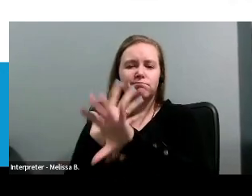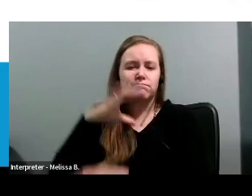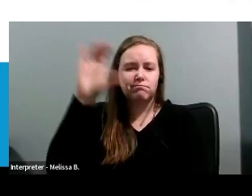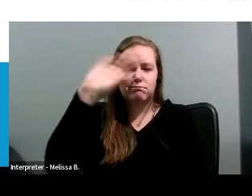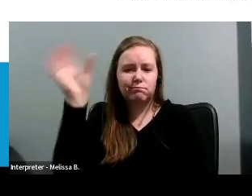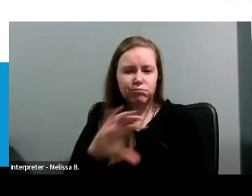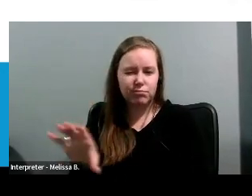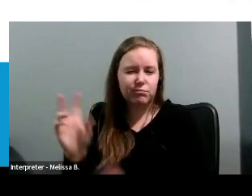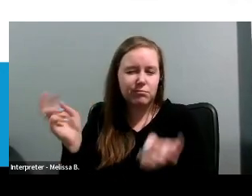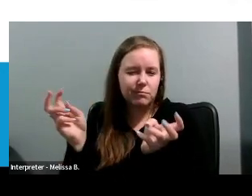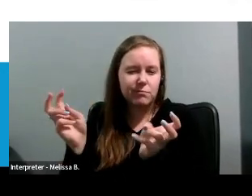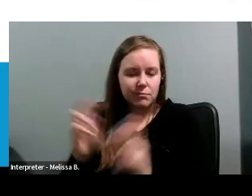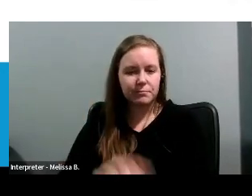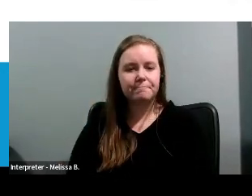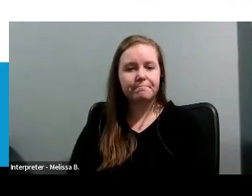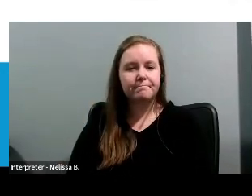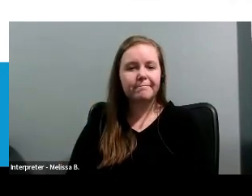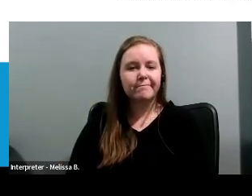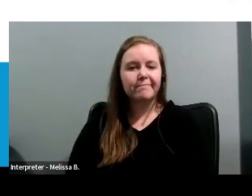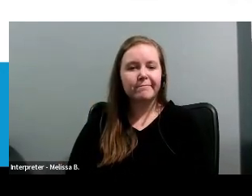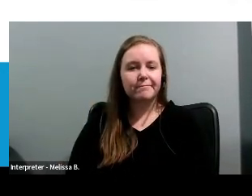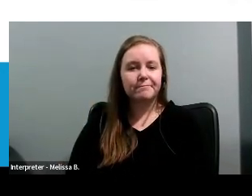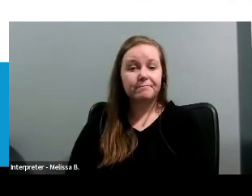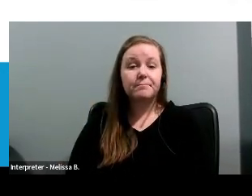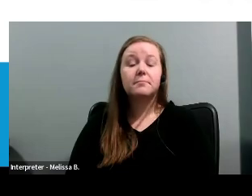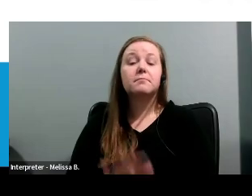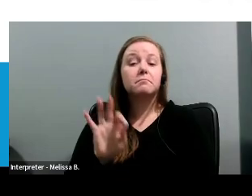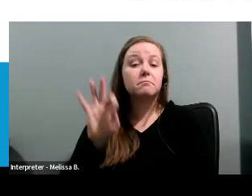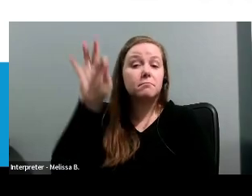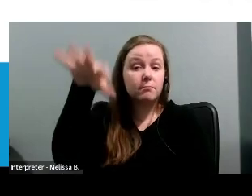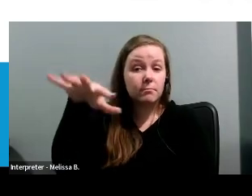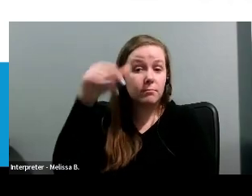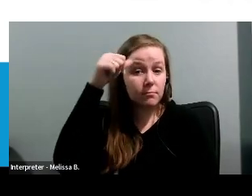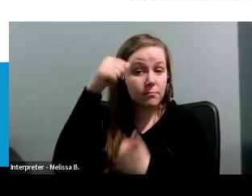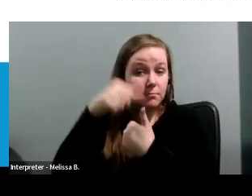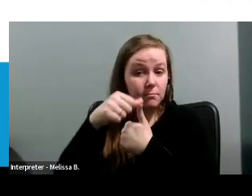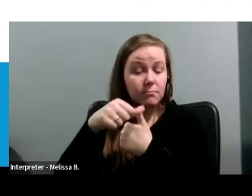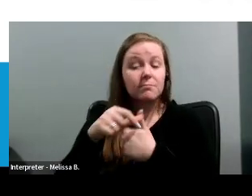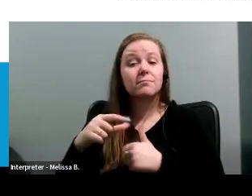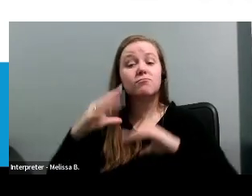Shannon Spencer (she/her): And yeah, so just a note as well, too, that when you're doing deputations.